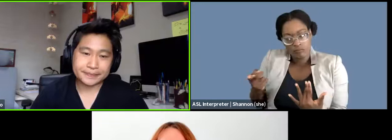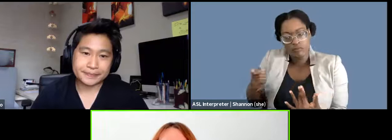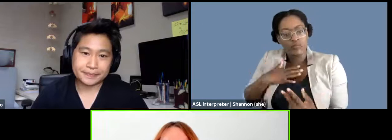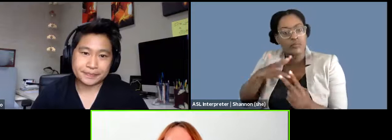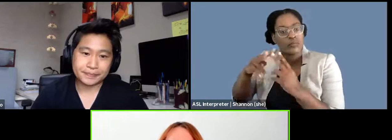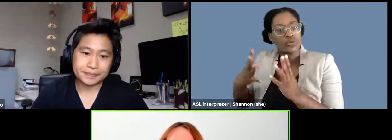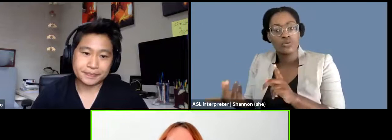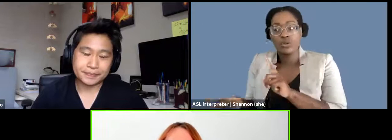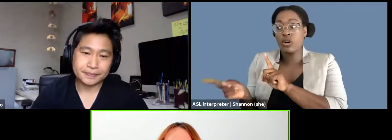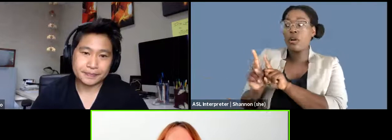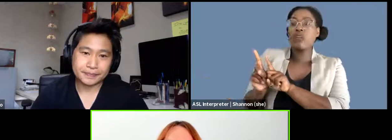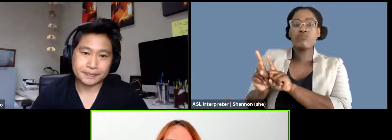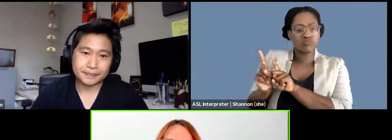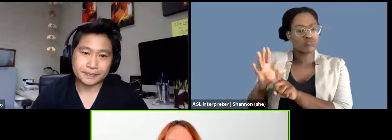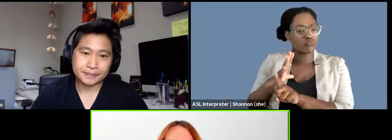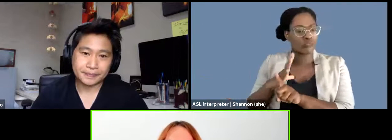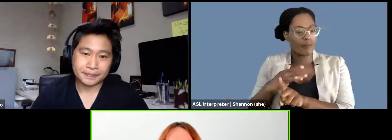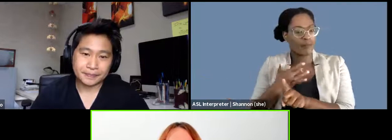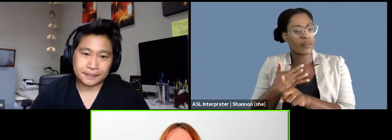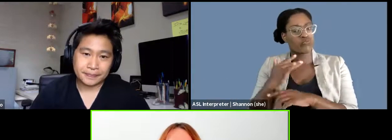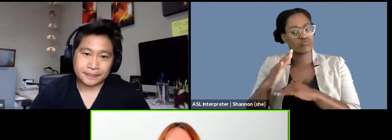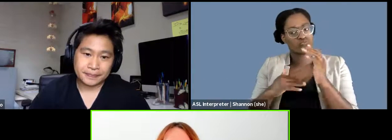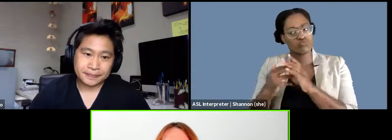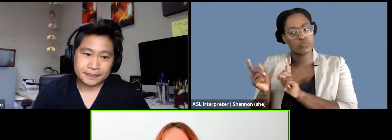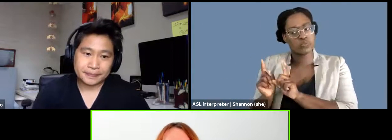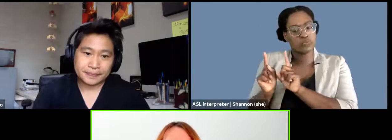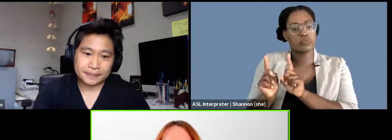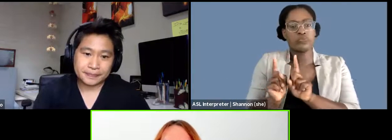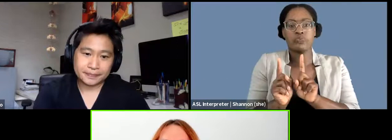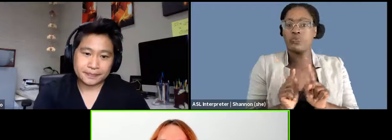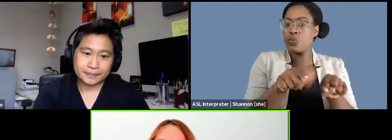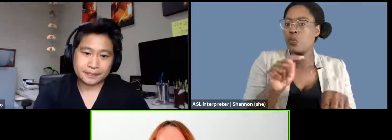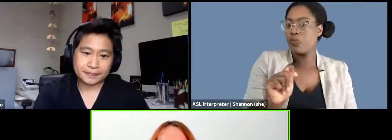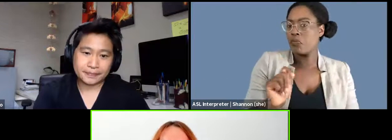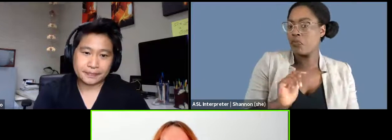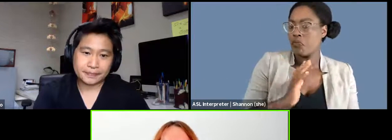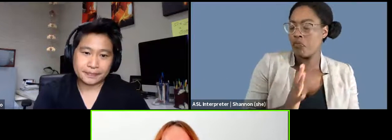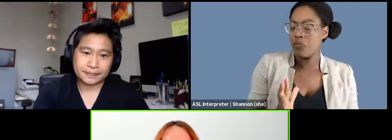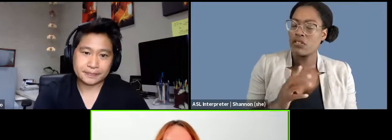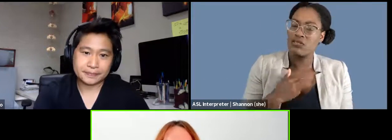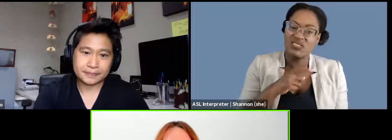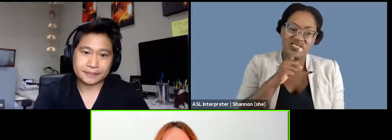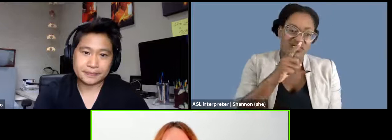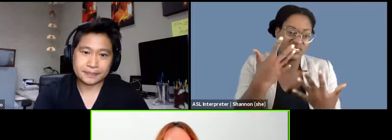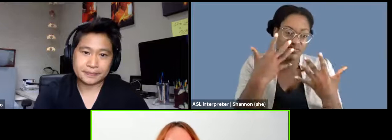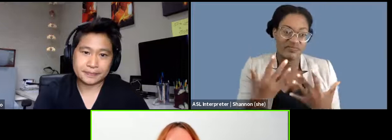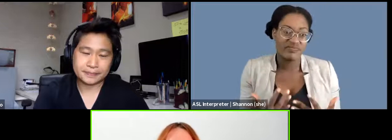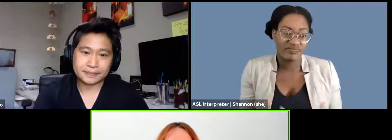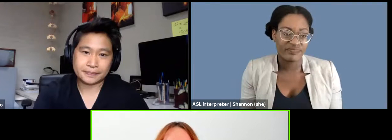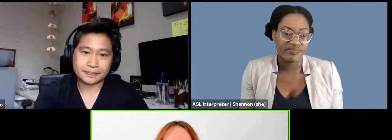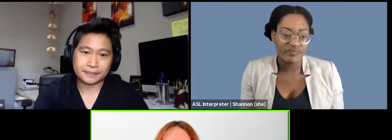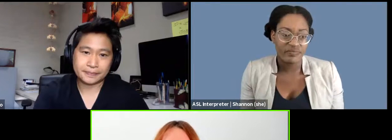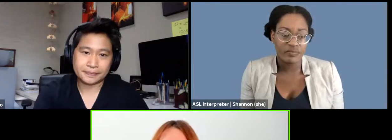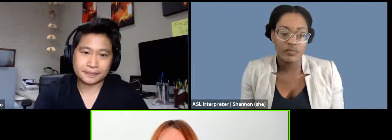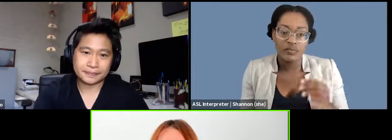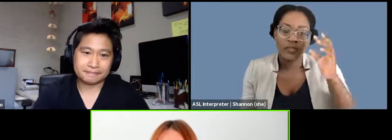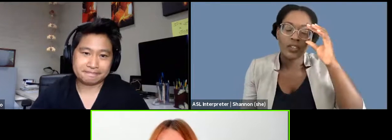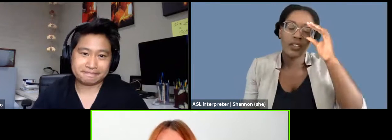I want to point out to everybody that when you described your role it had nothing to do with diversity and inclusion.